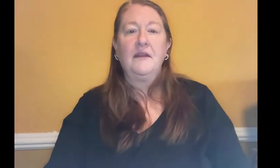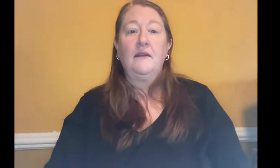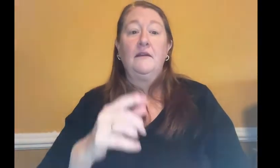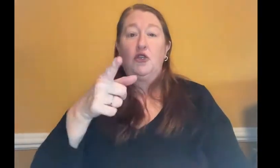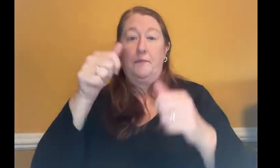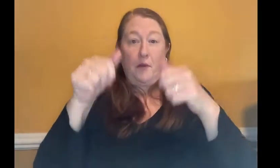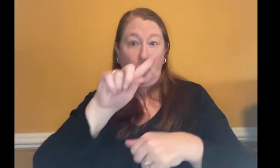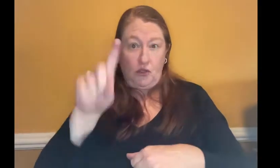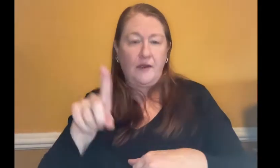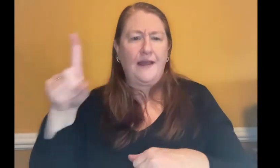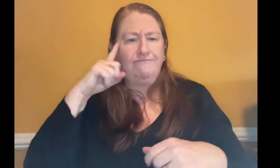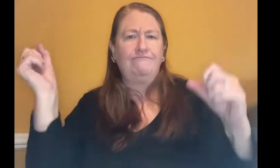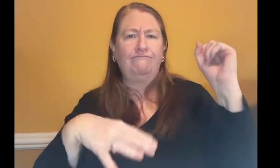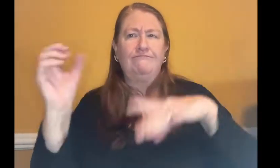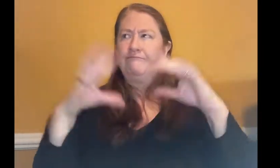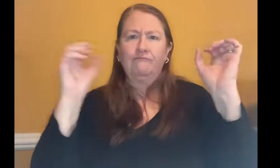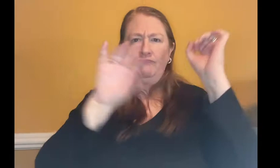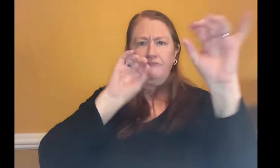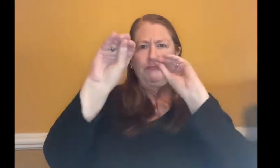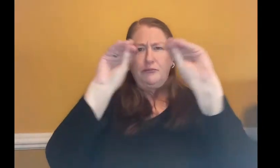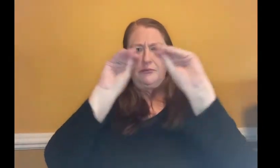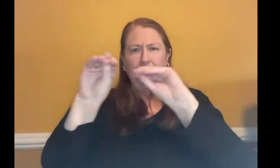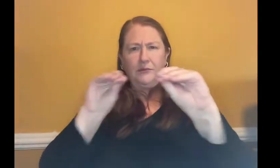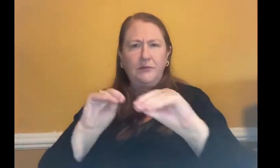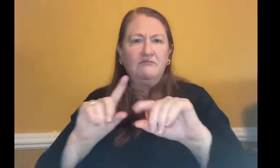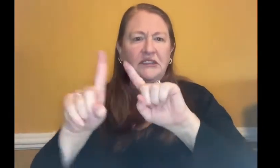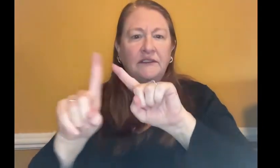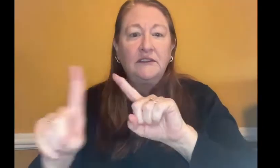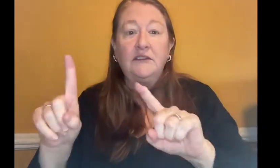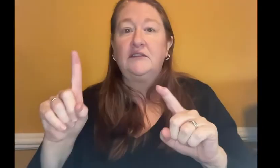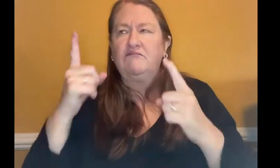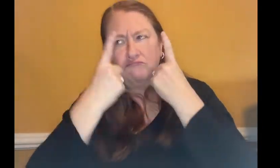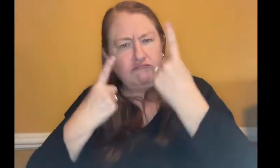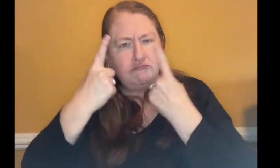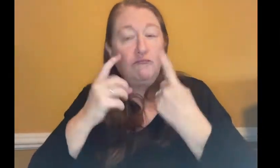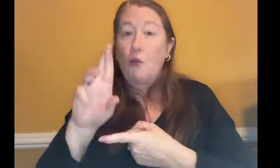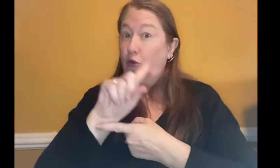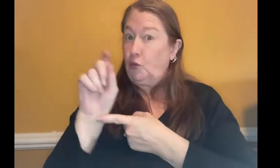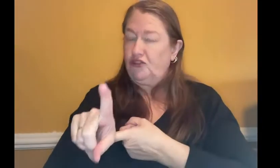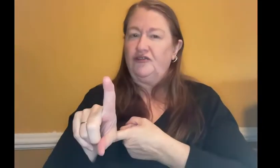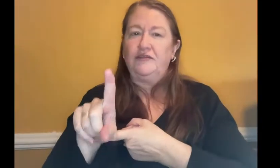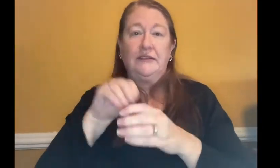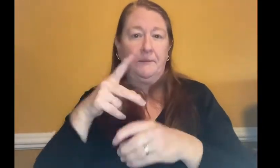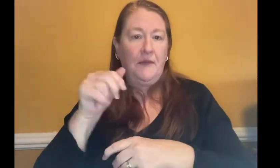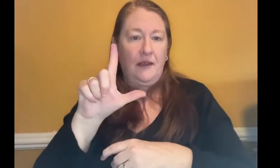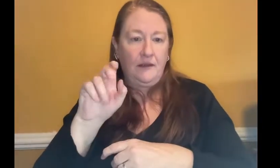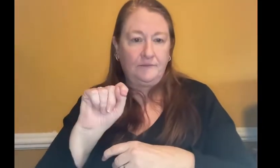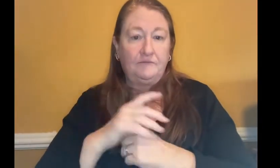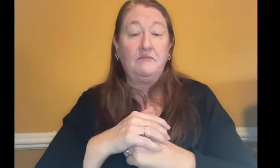Brainstorm questions or wonderings.